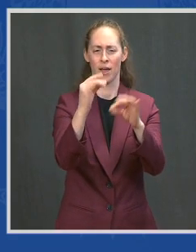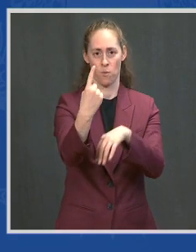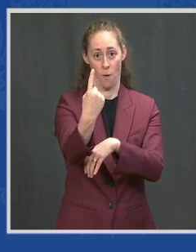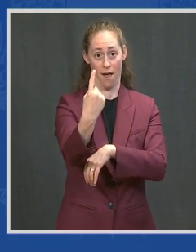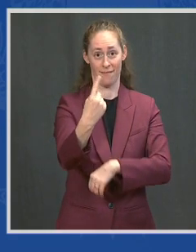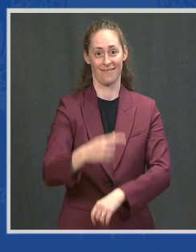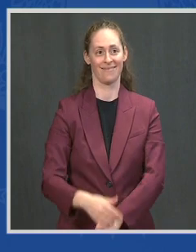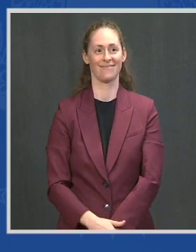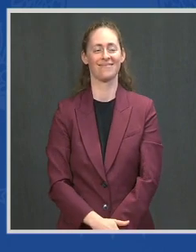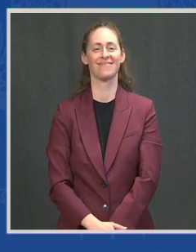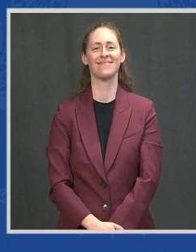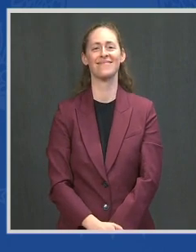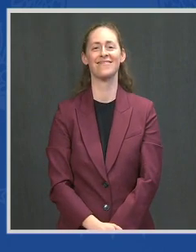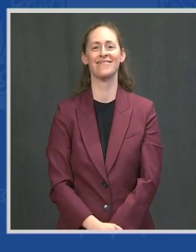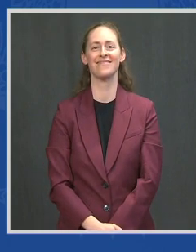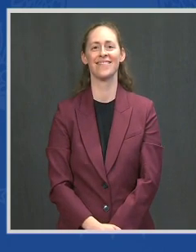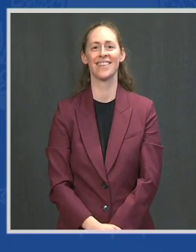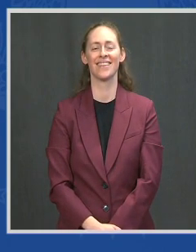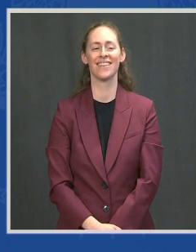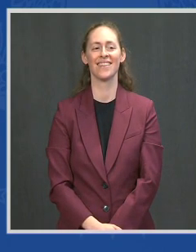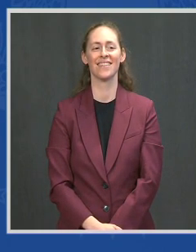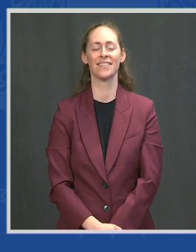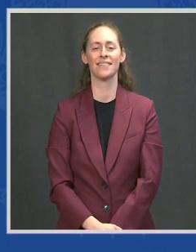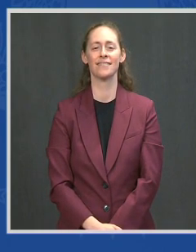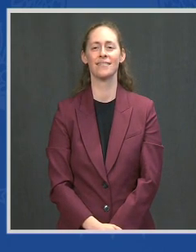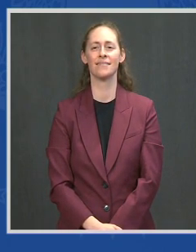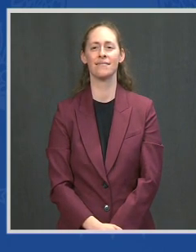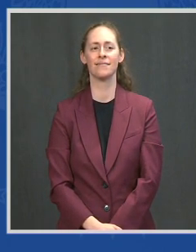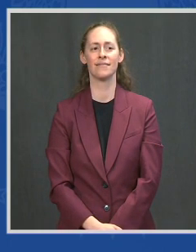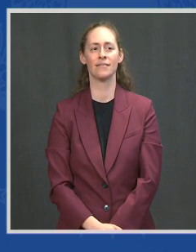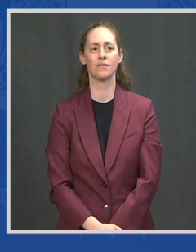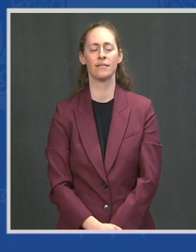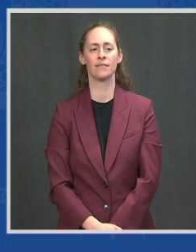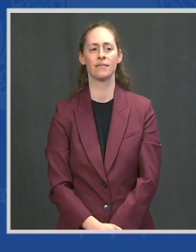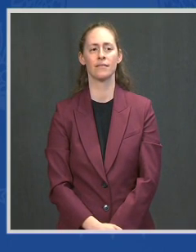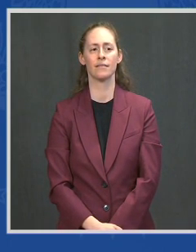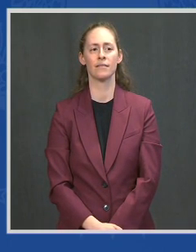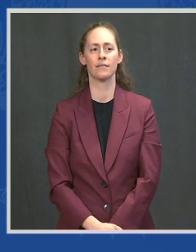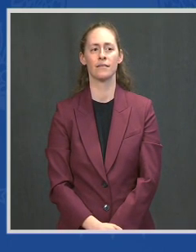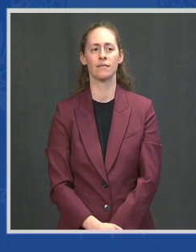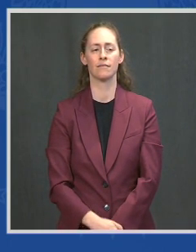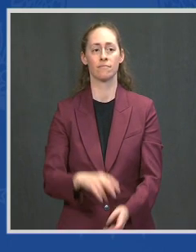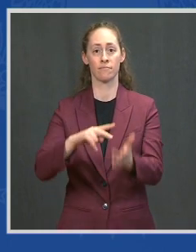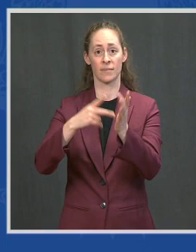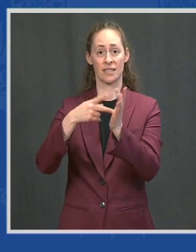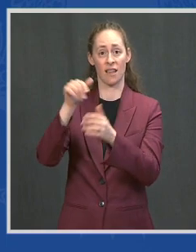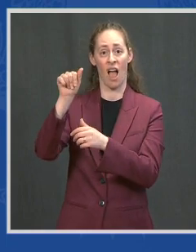with the AstraZeneca first. What will be the criteria? Countries like India or Brazil